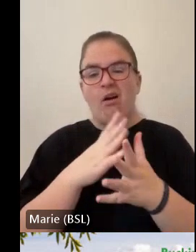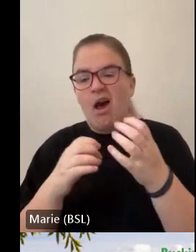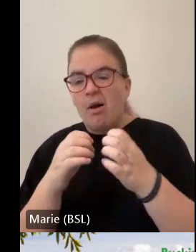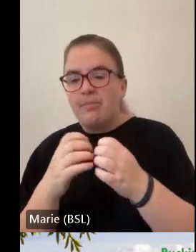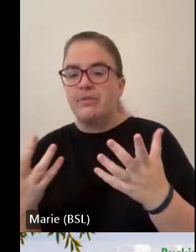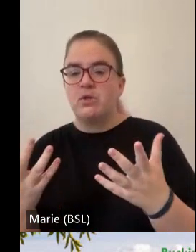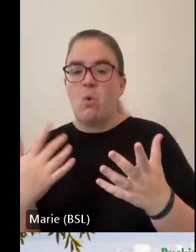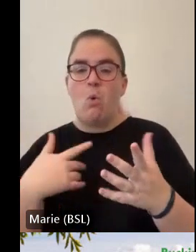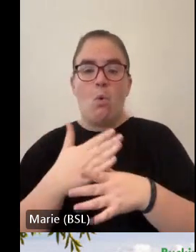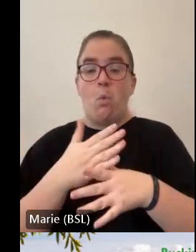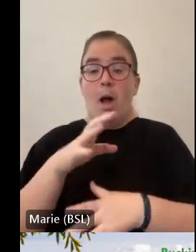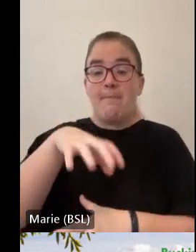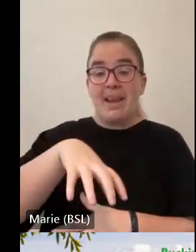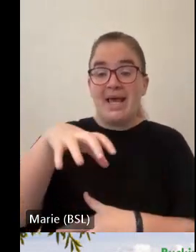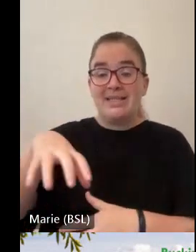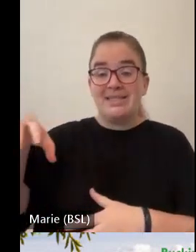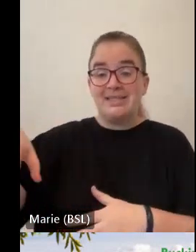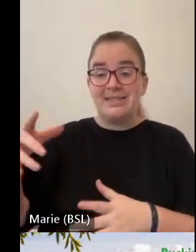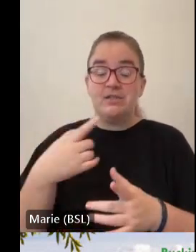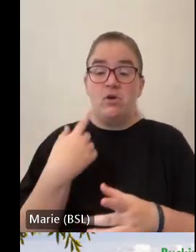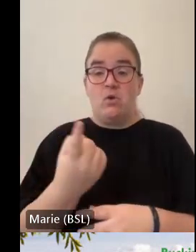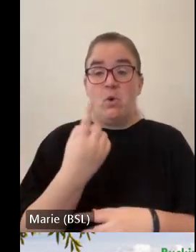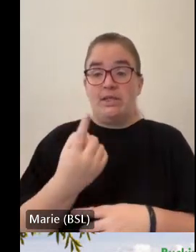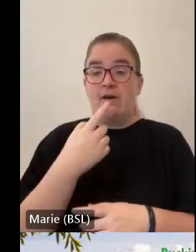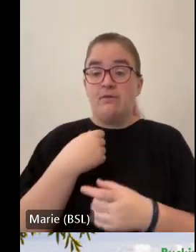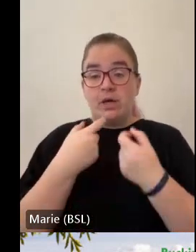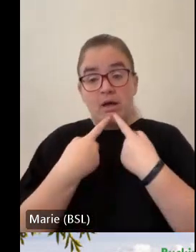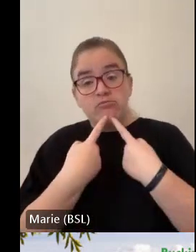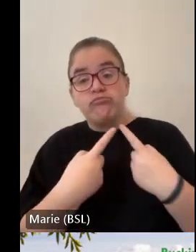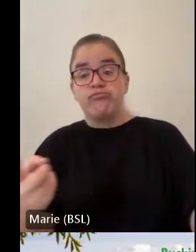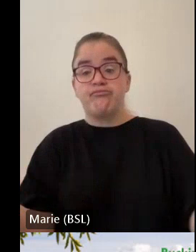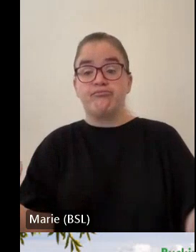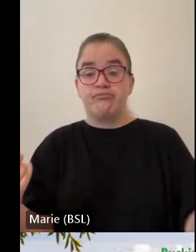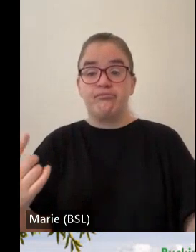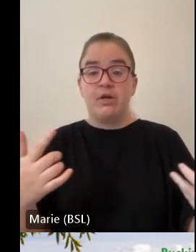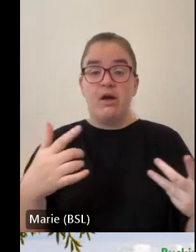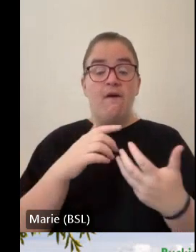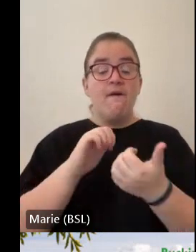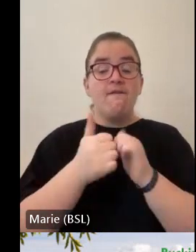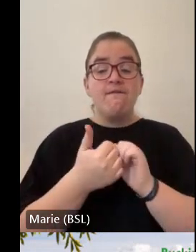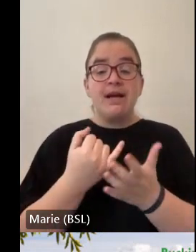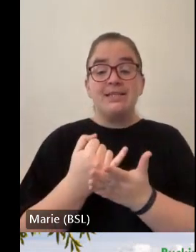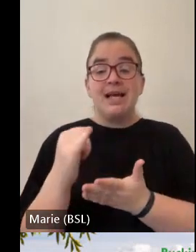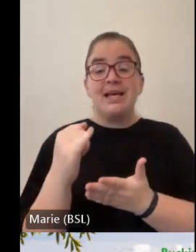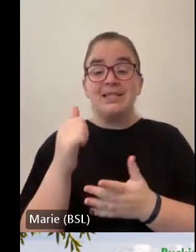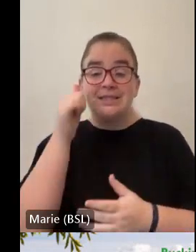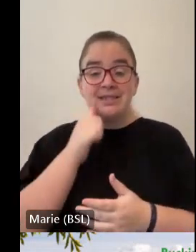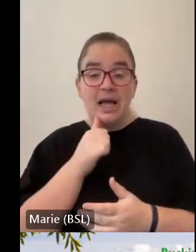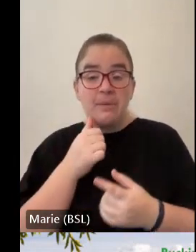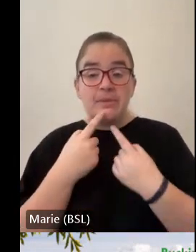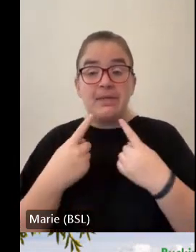or workplaces, and you can disseminate the friends against scams, messages yourself.